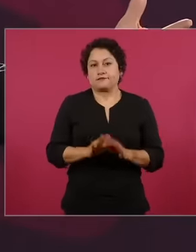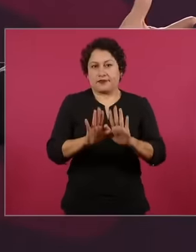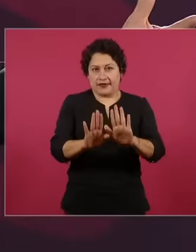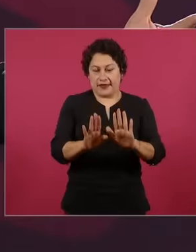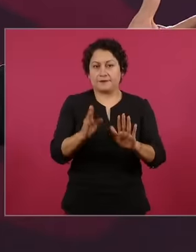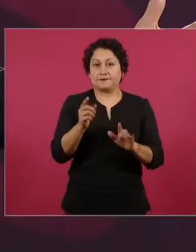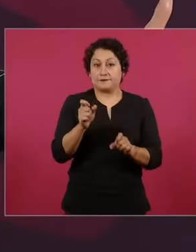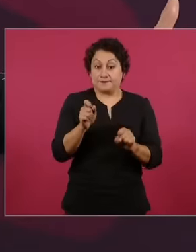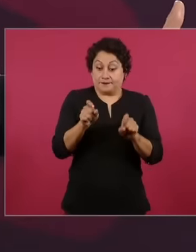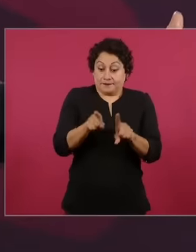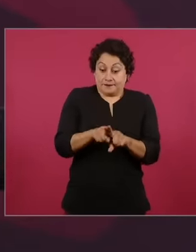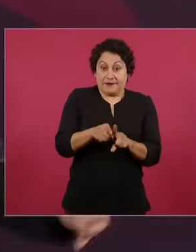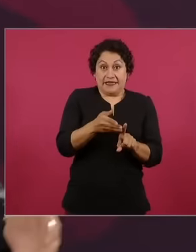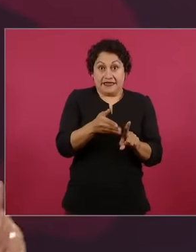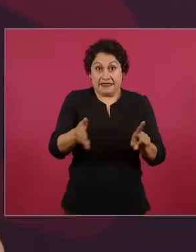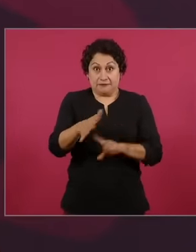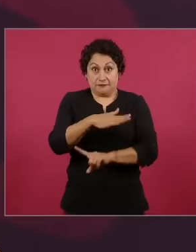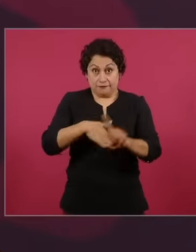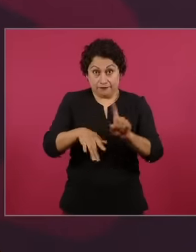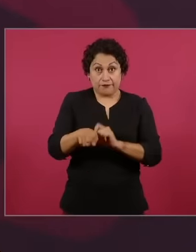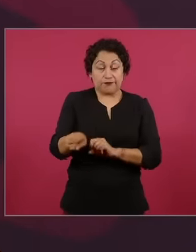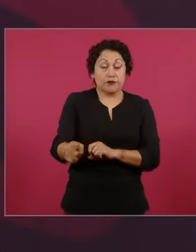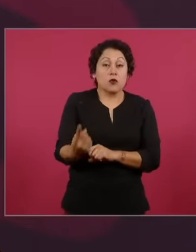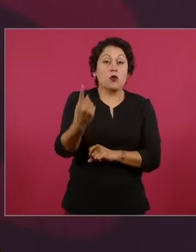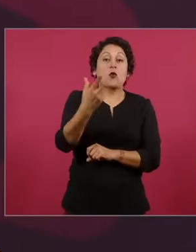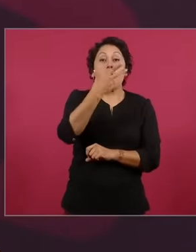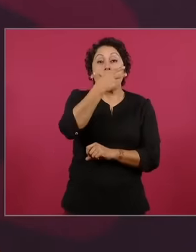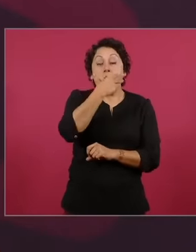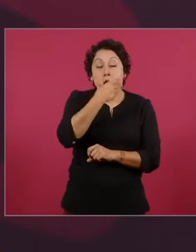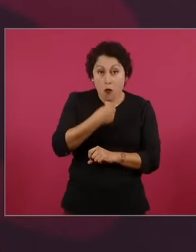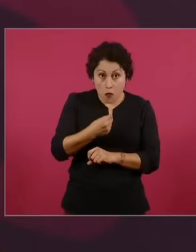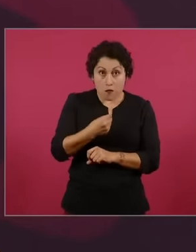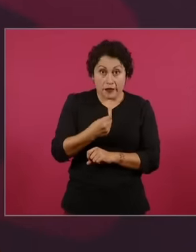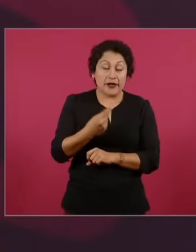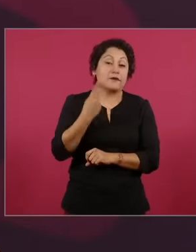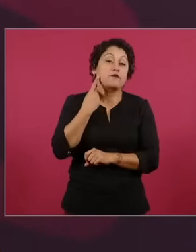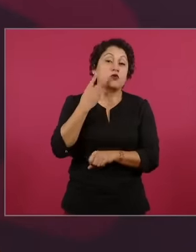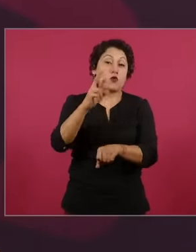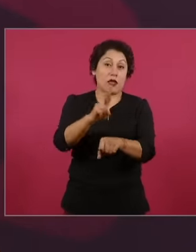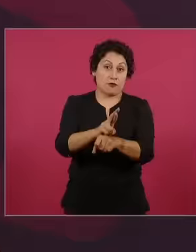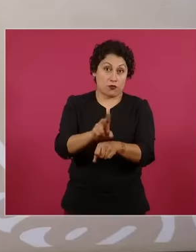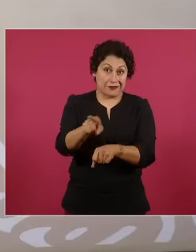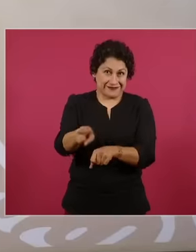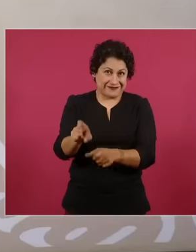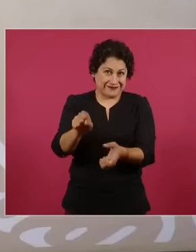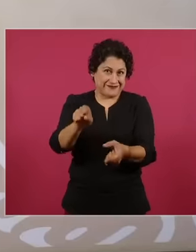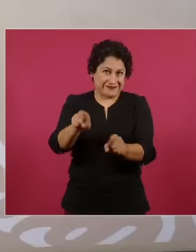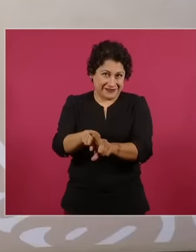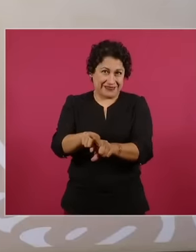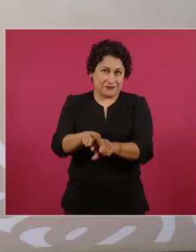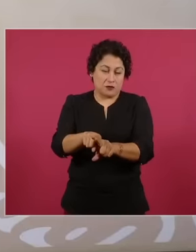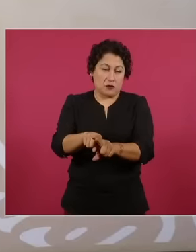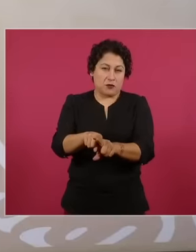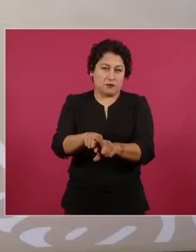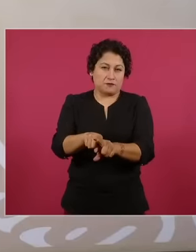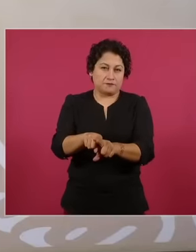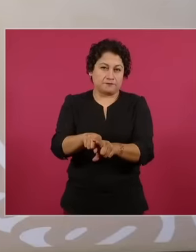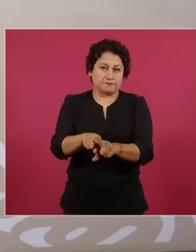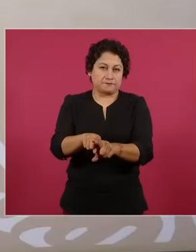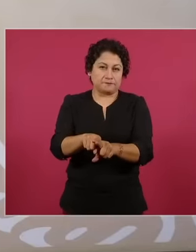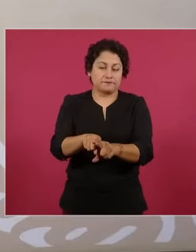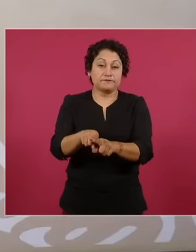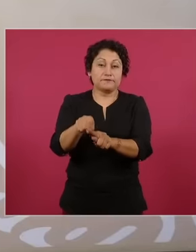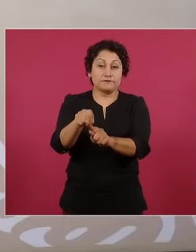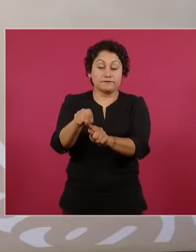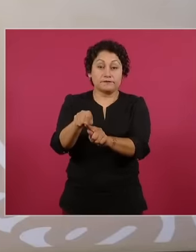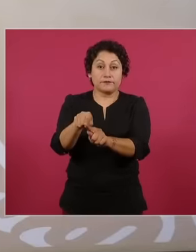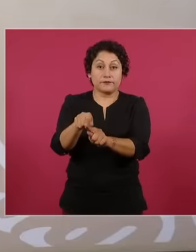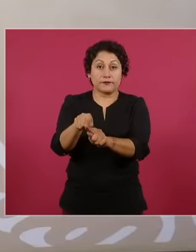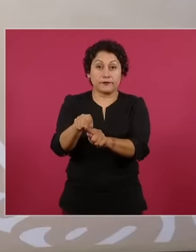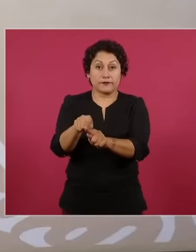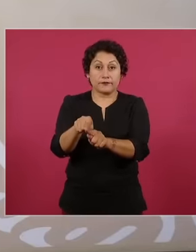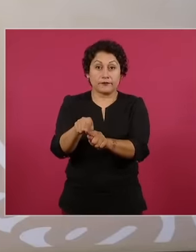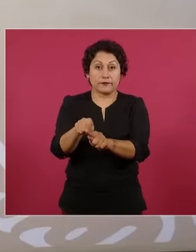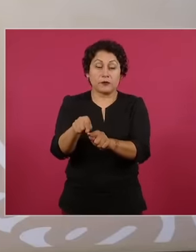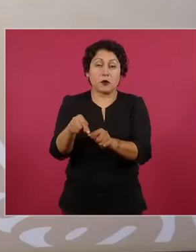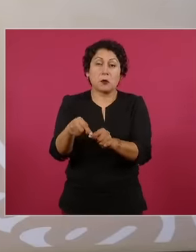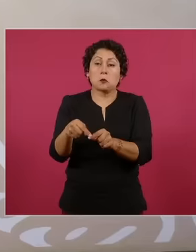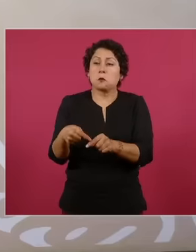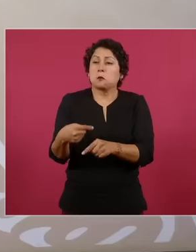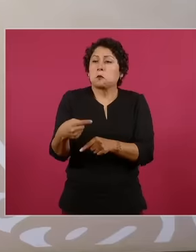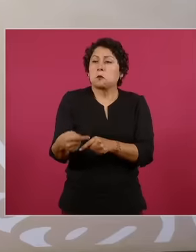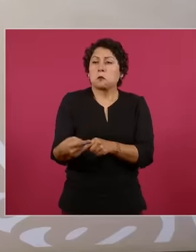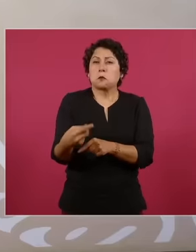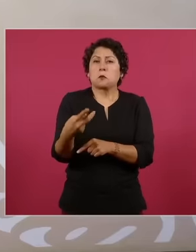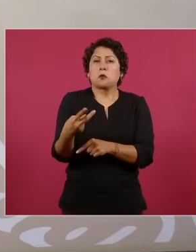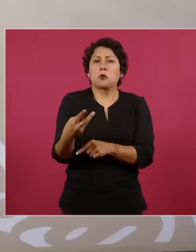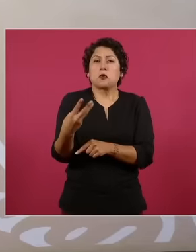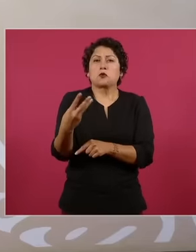about two or three months later they pass him on to the minister of the